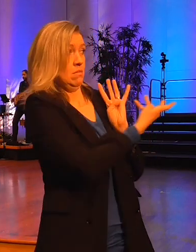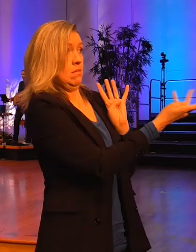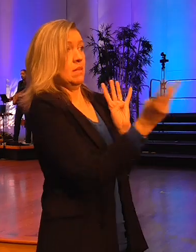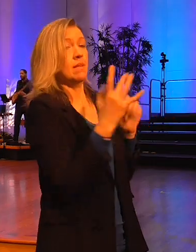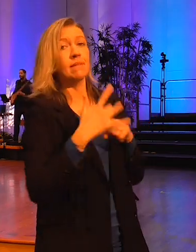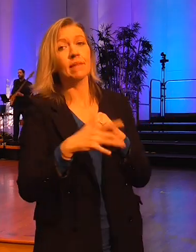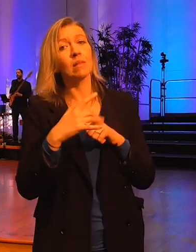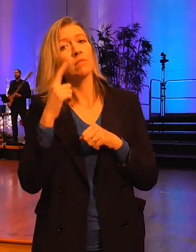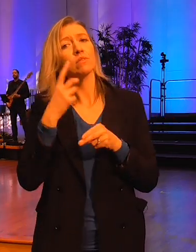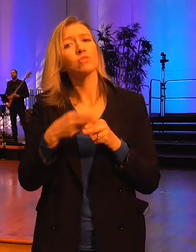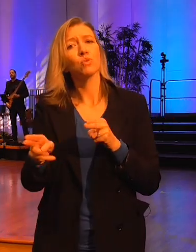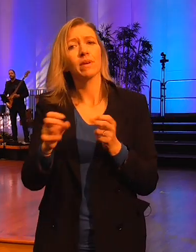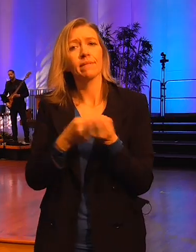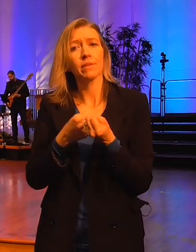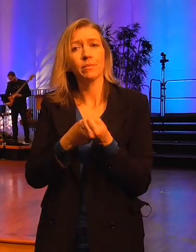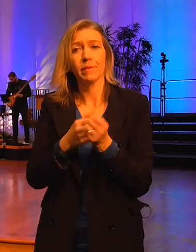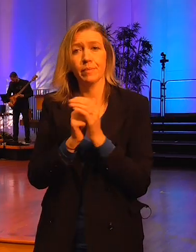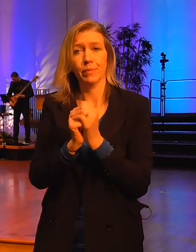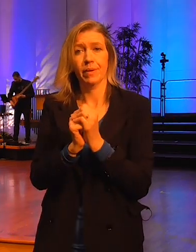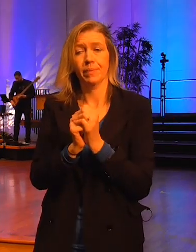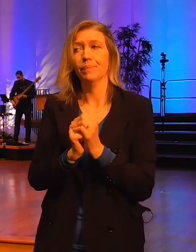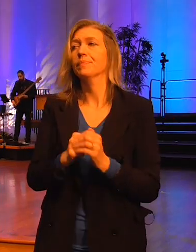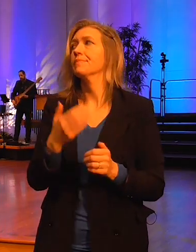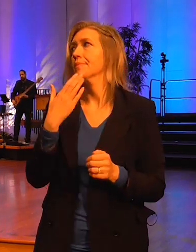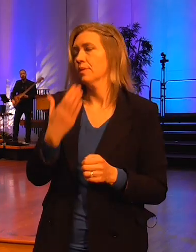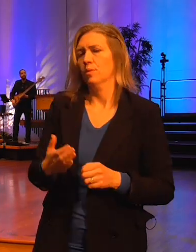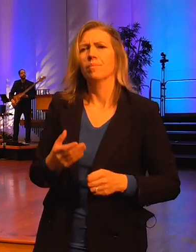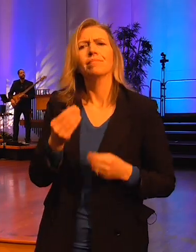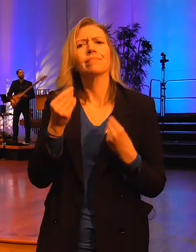we want to let you know a few great things that are happening in our various Ministries here at